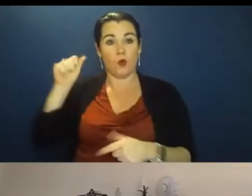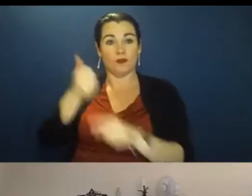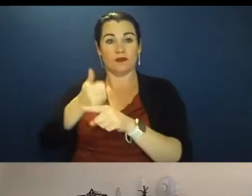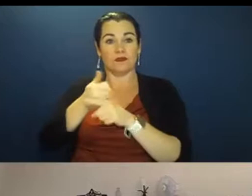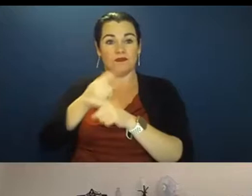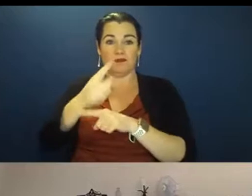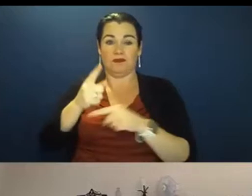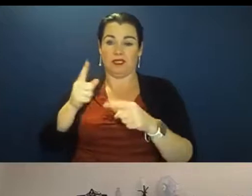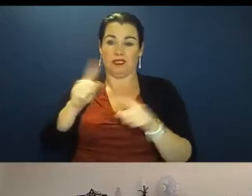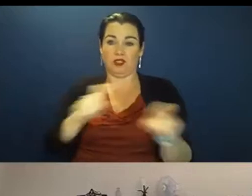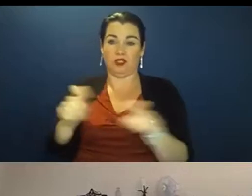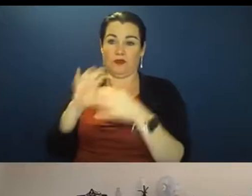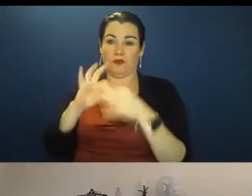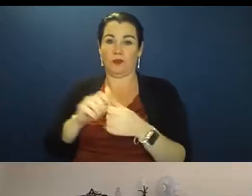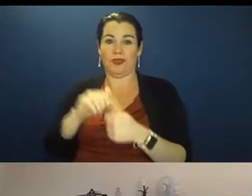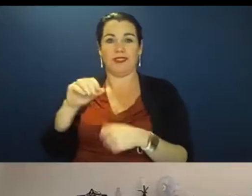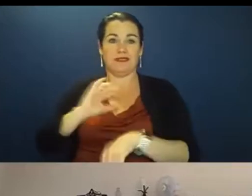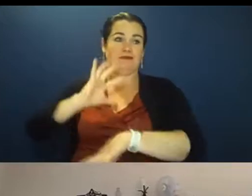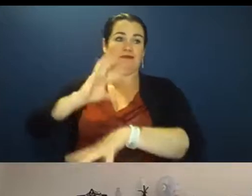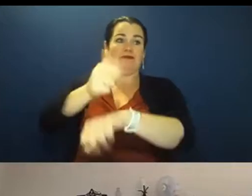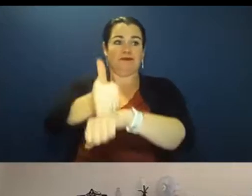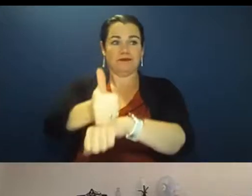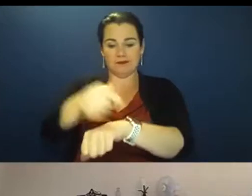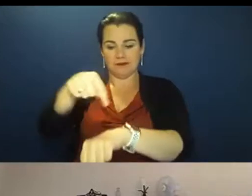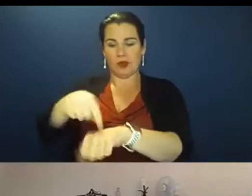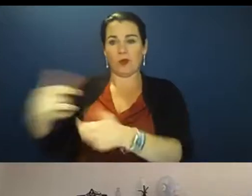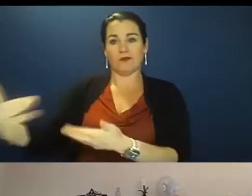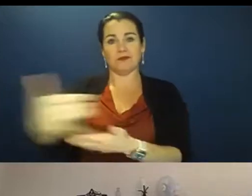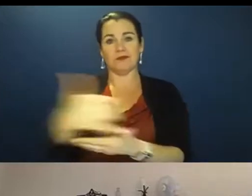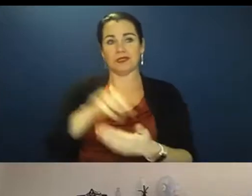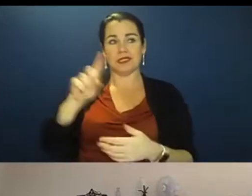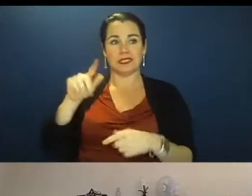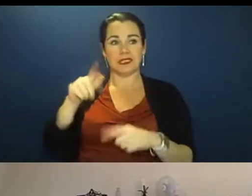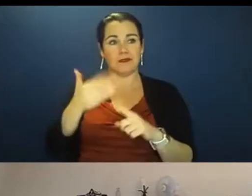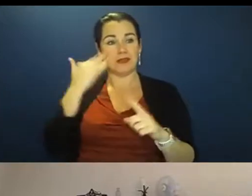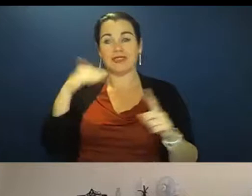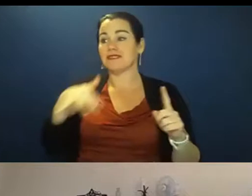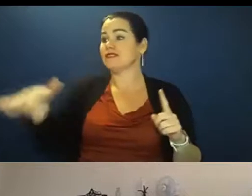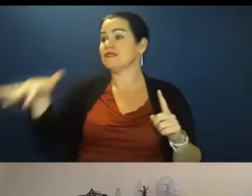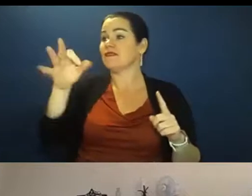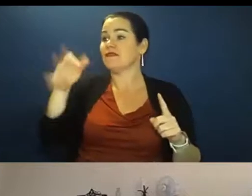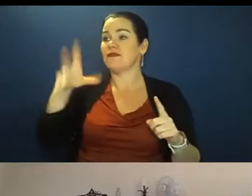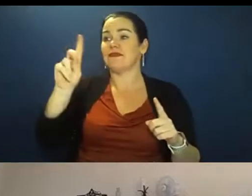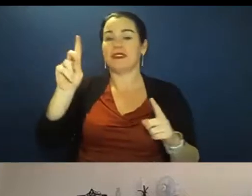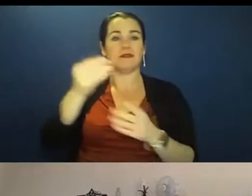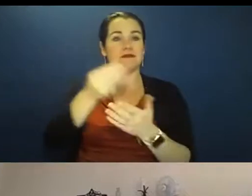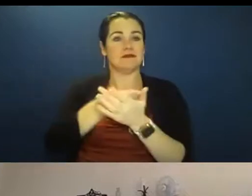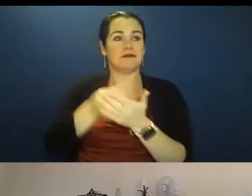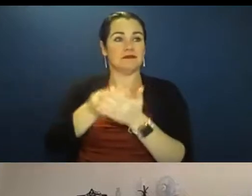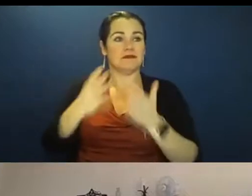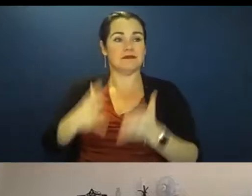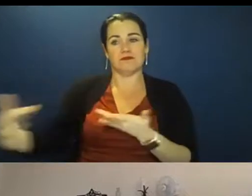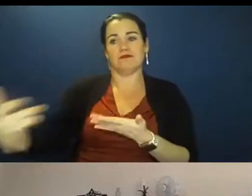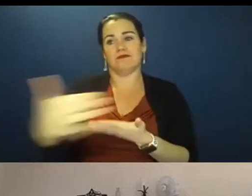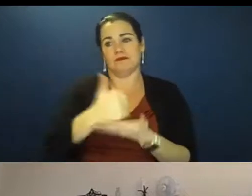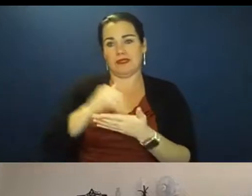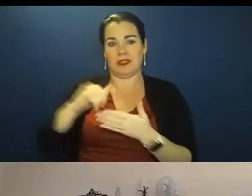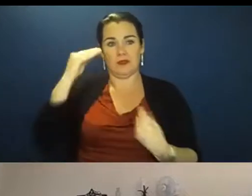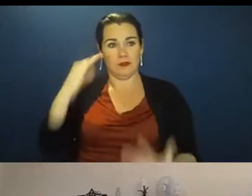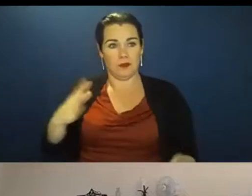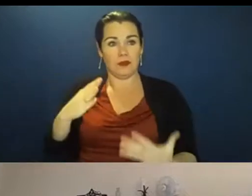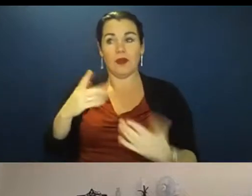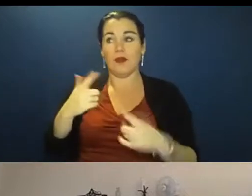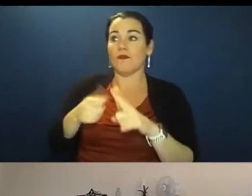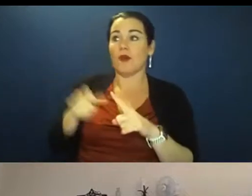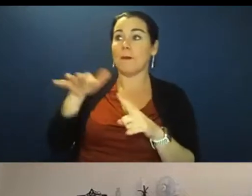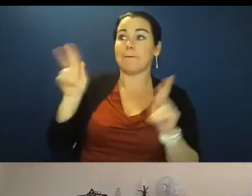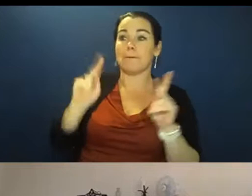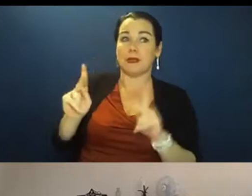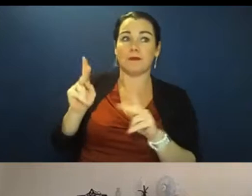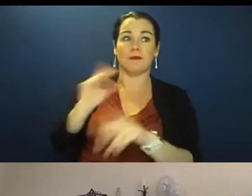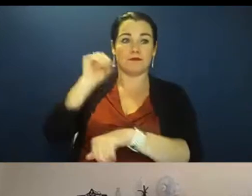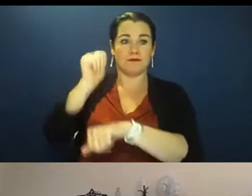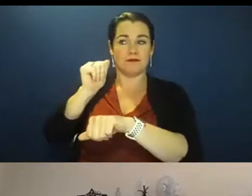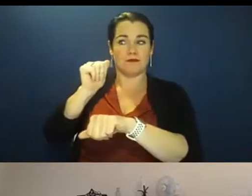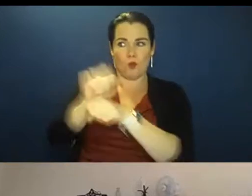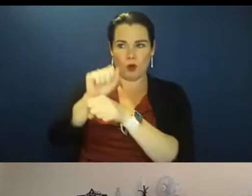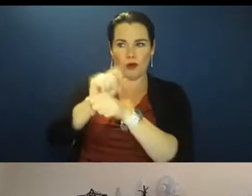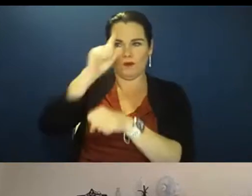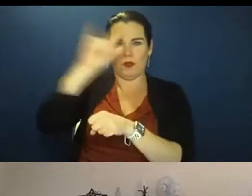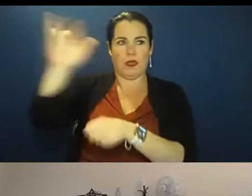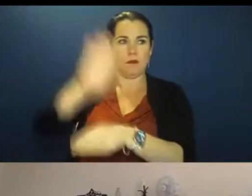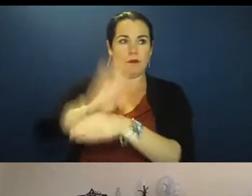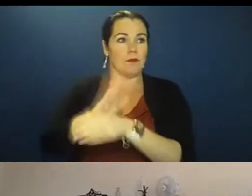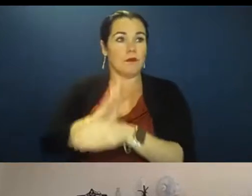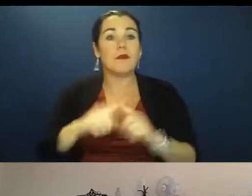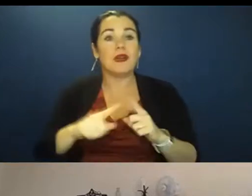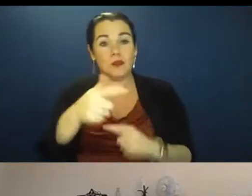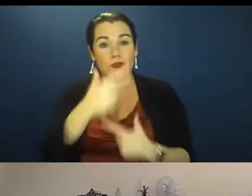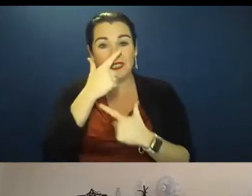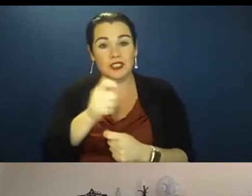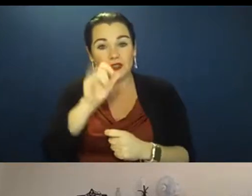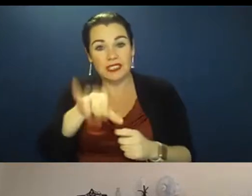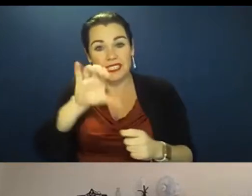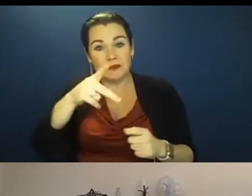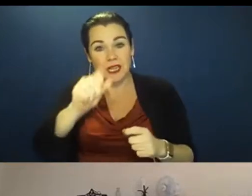But if you're interested specifically in CPS, feel free to reach out to them or reach out to me and I can connect you with them.